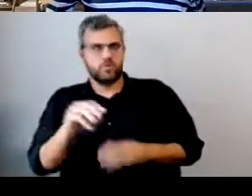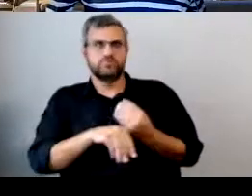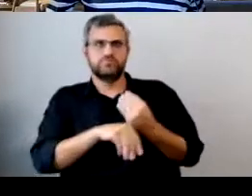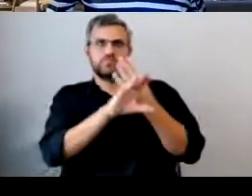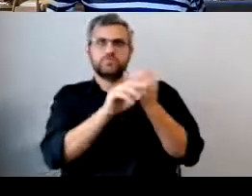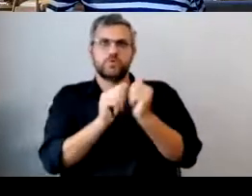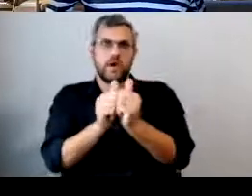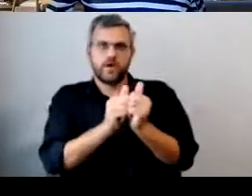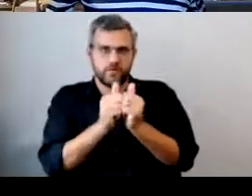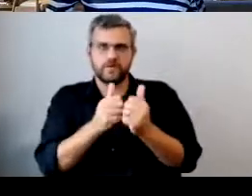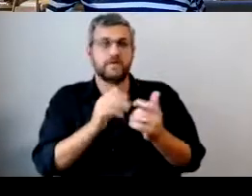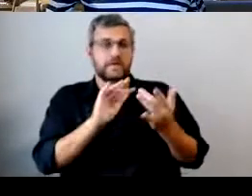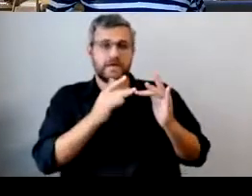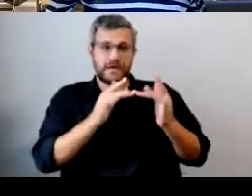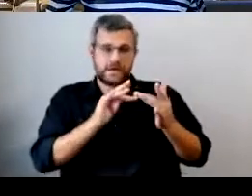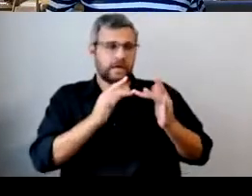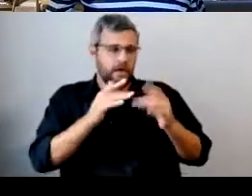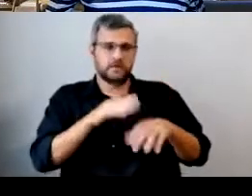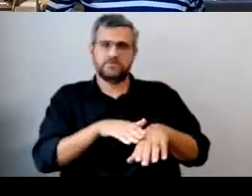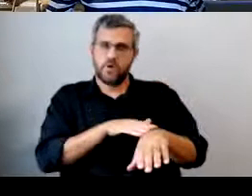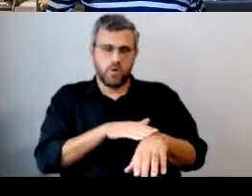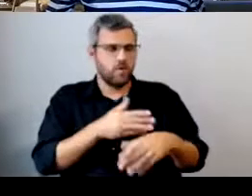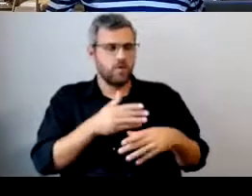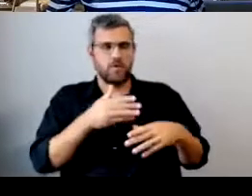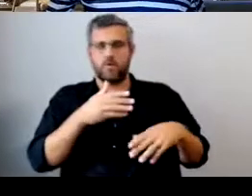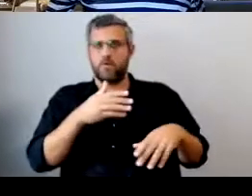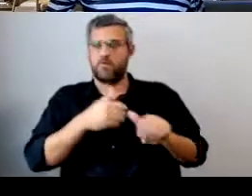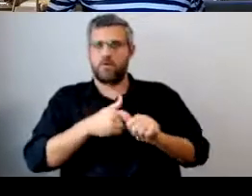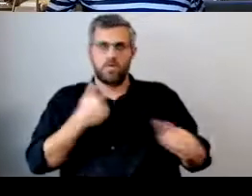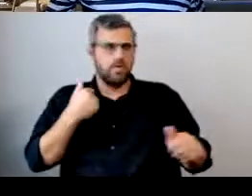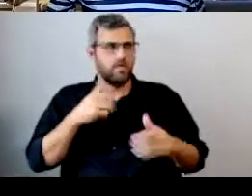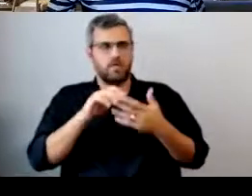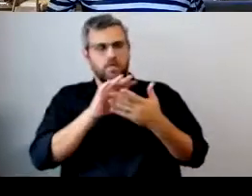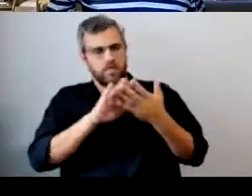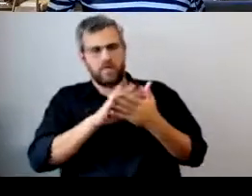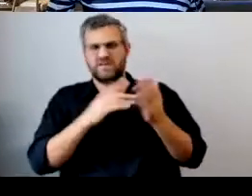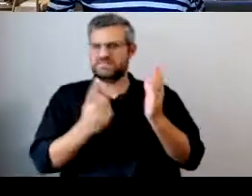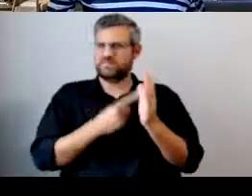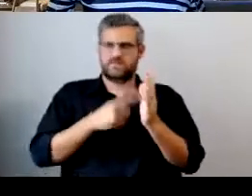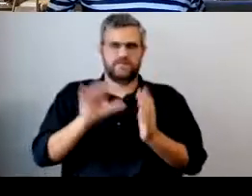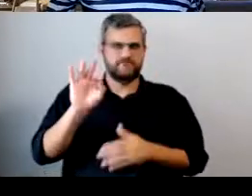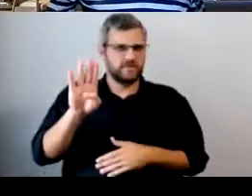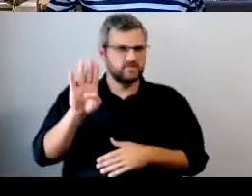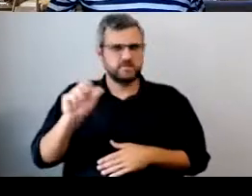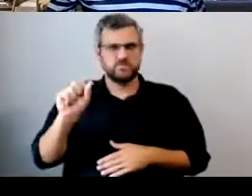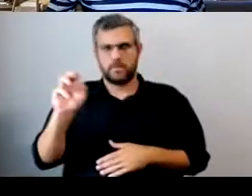my internet is just really slow and lags, sometimes Facebook, the social media images don't come up